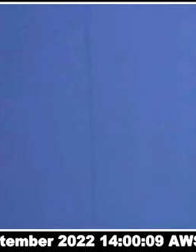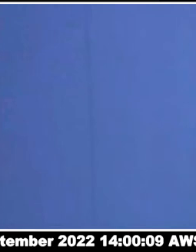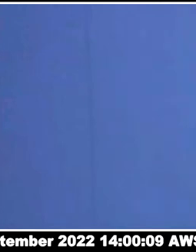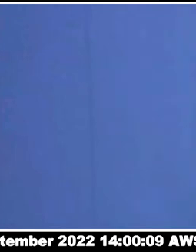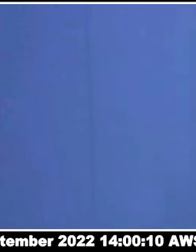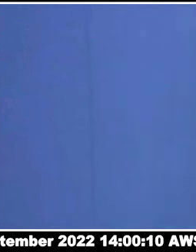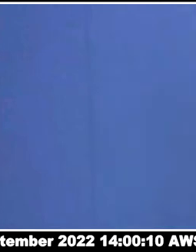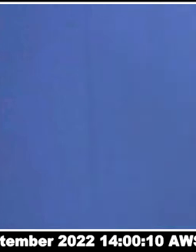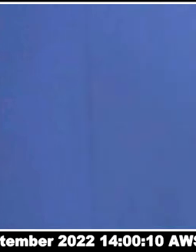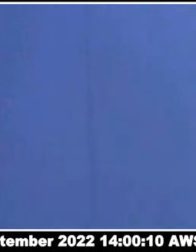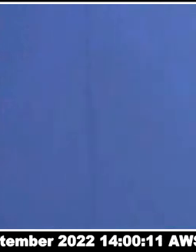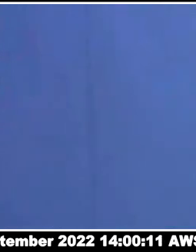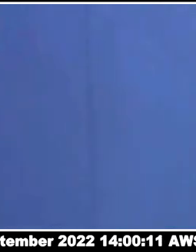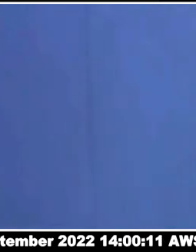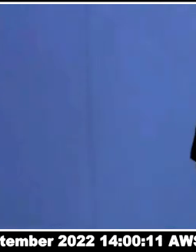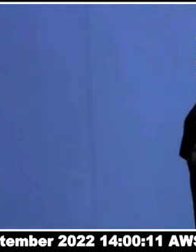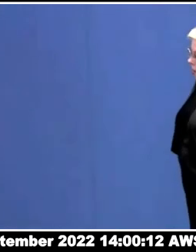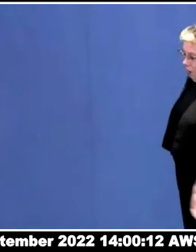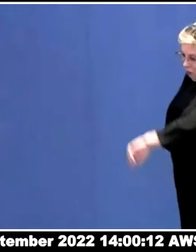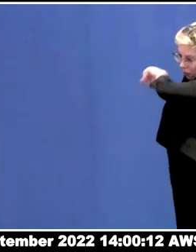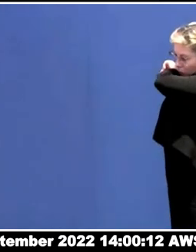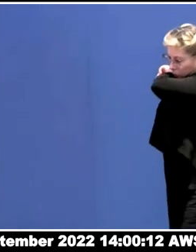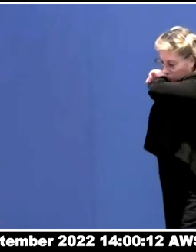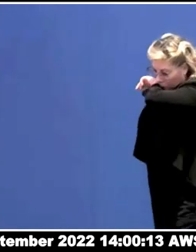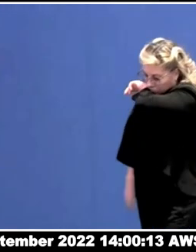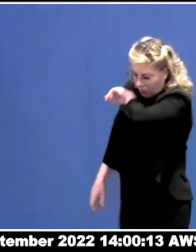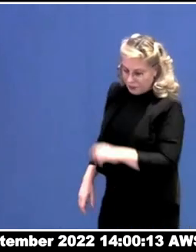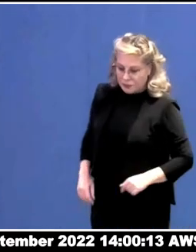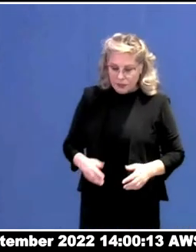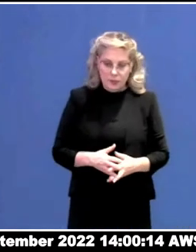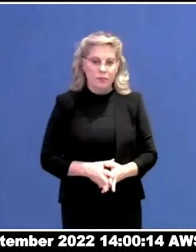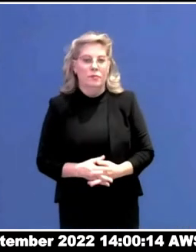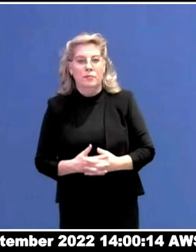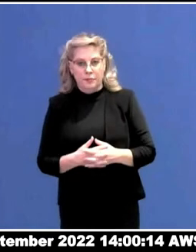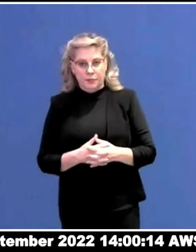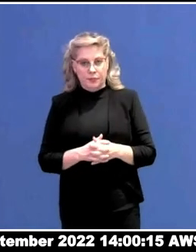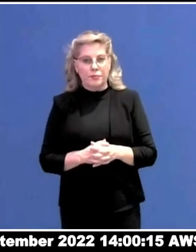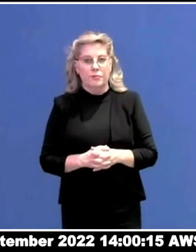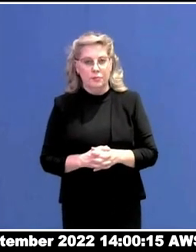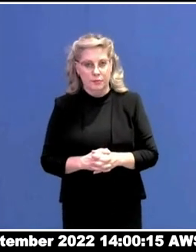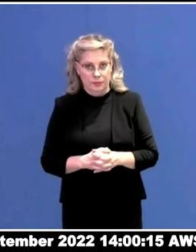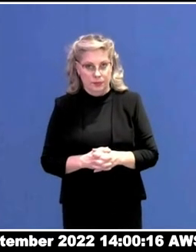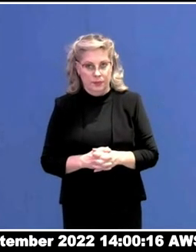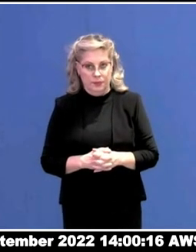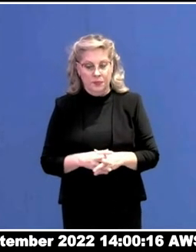I want to give Ms Kilroy an opportunity to make any comment, given the fact that she's the panel member who has been in prison. Certainly.